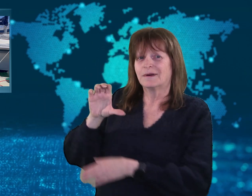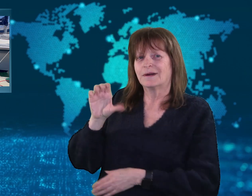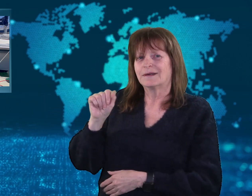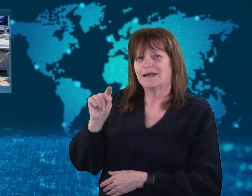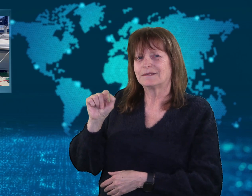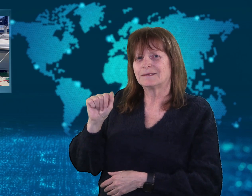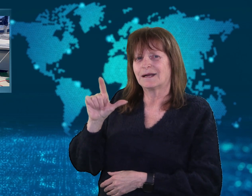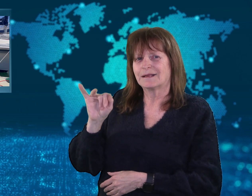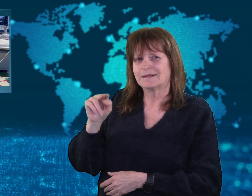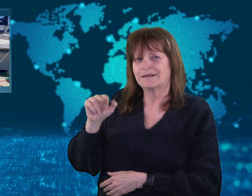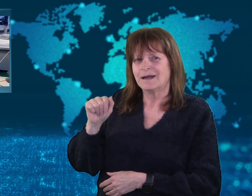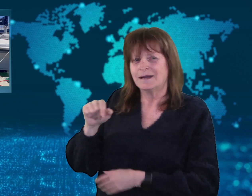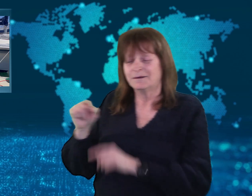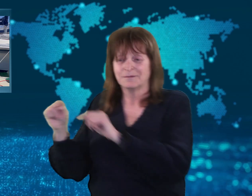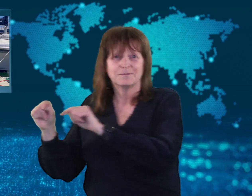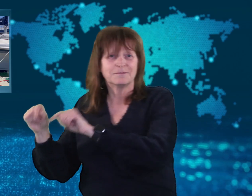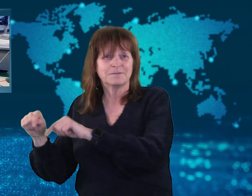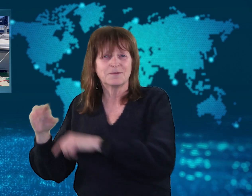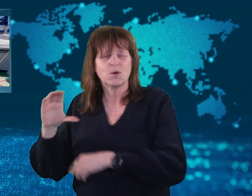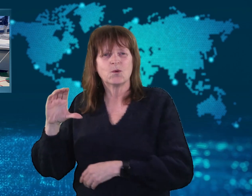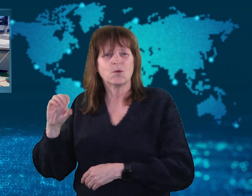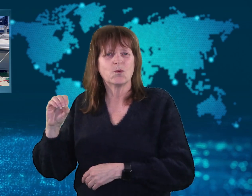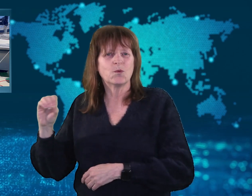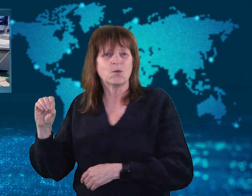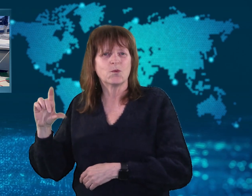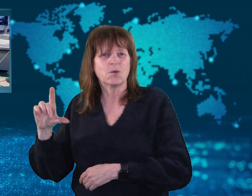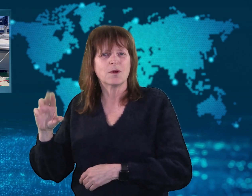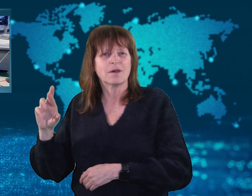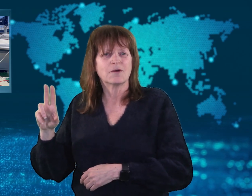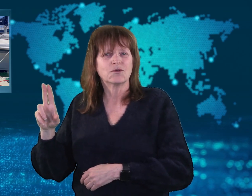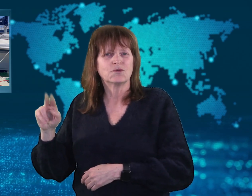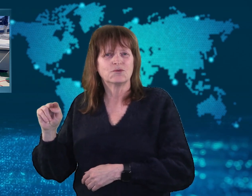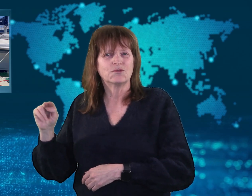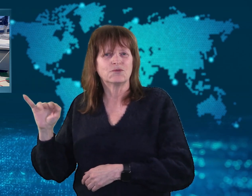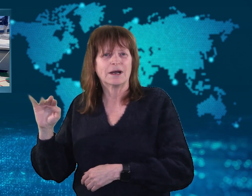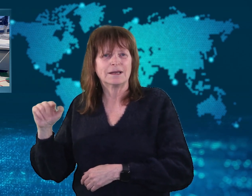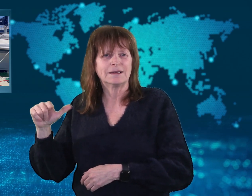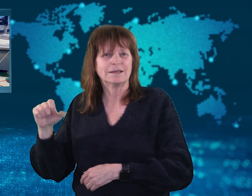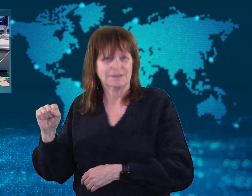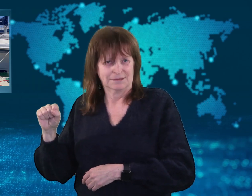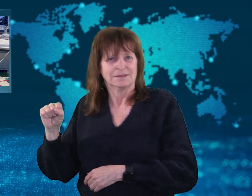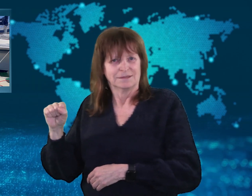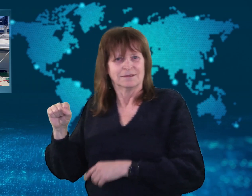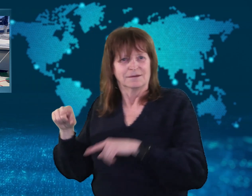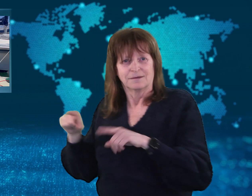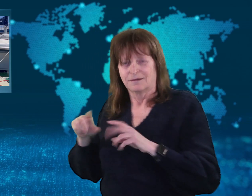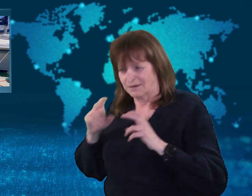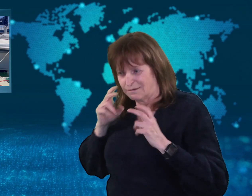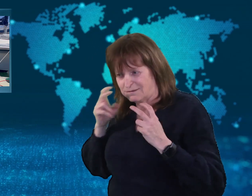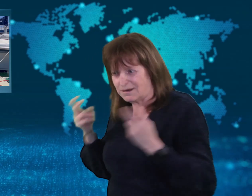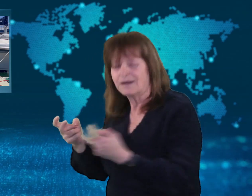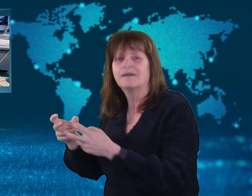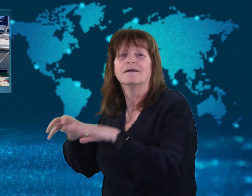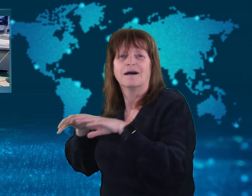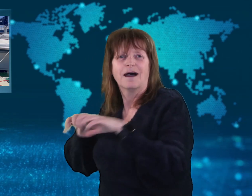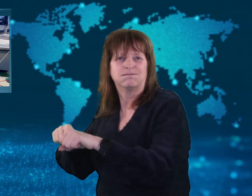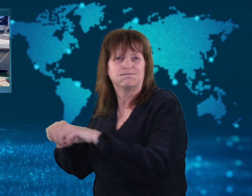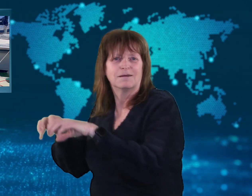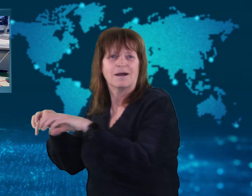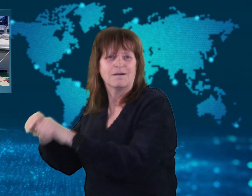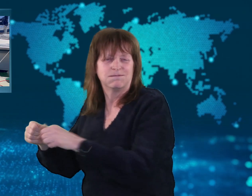They had used two boats - Catalina and Cool Runnings - to find the cocaine cargo.